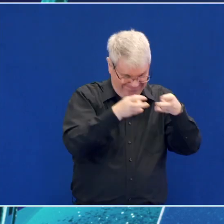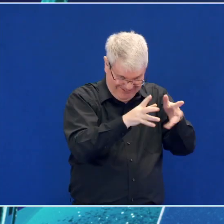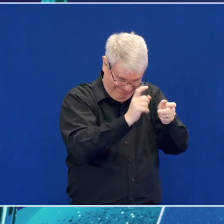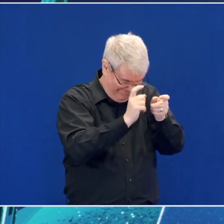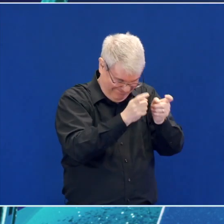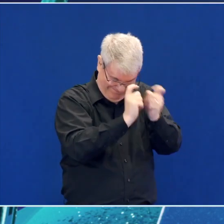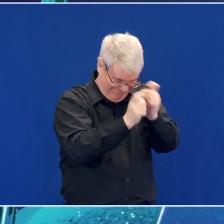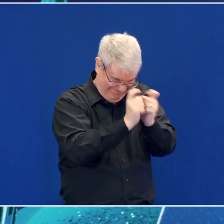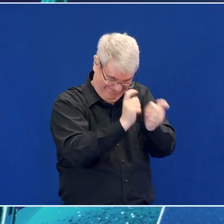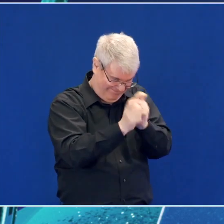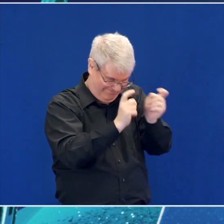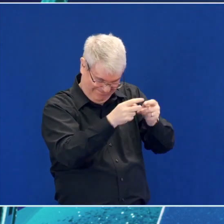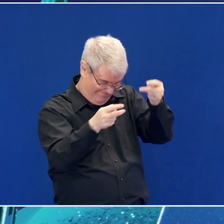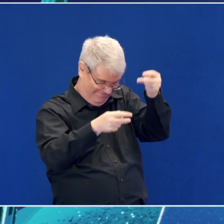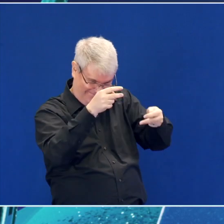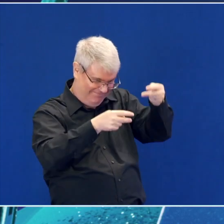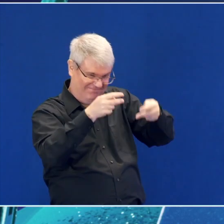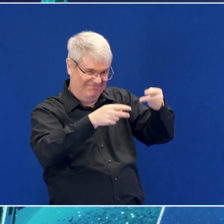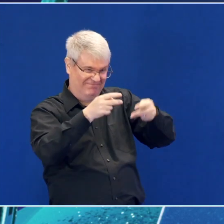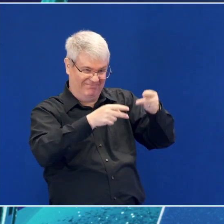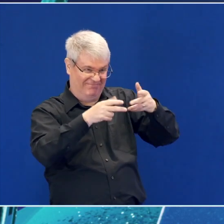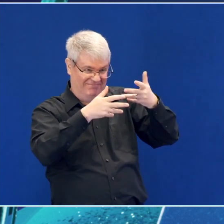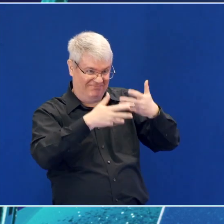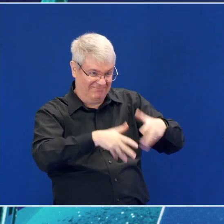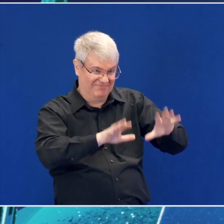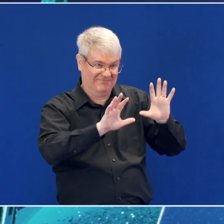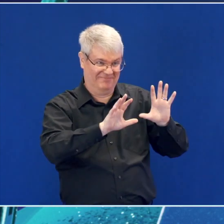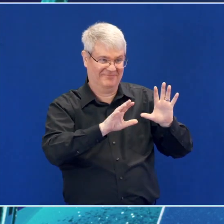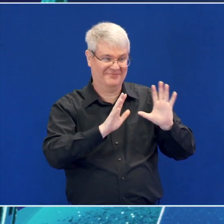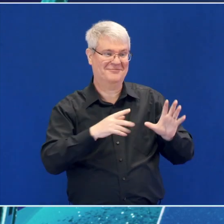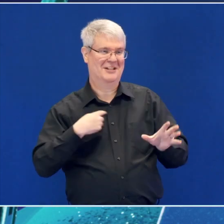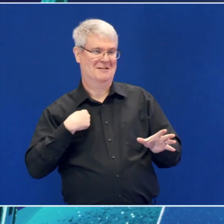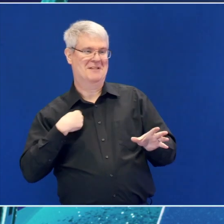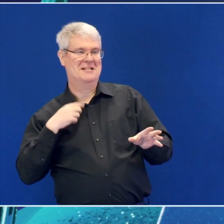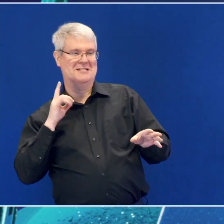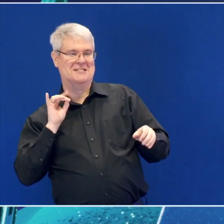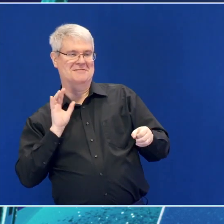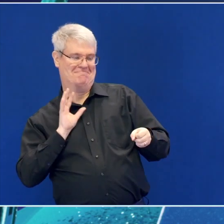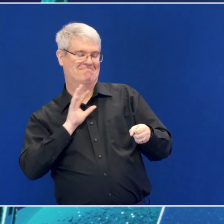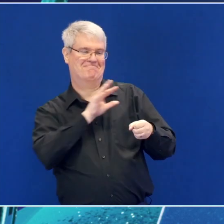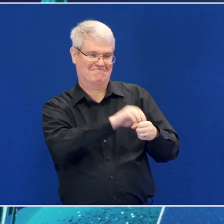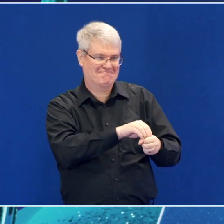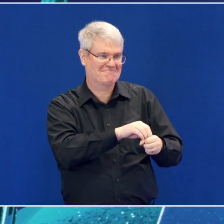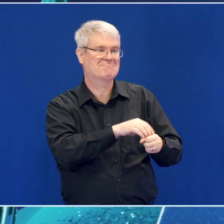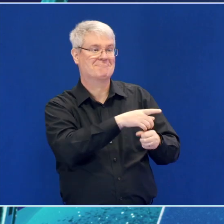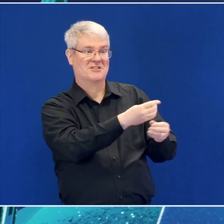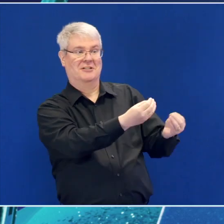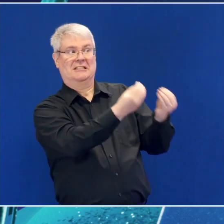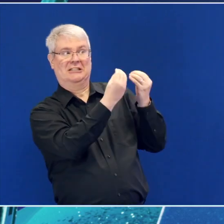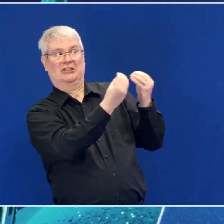of the time going forward. So having that as part of the training corpus was really -- improved things immensely. Navin, your thoughts.